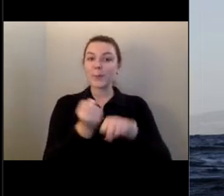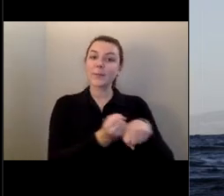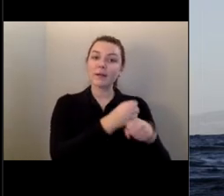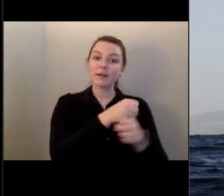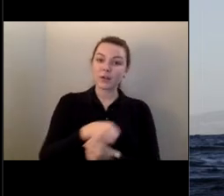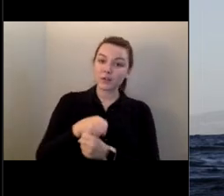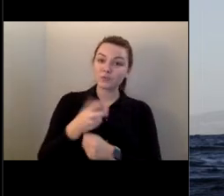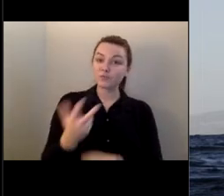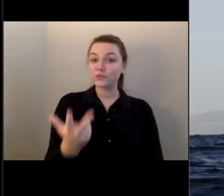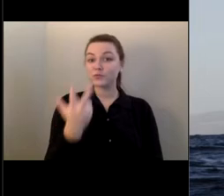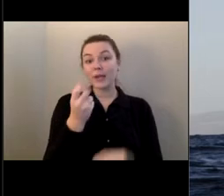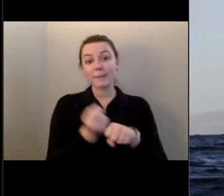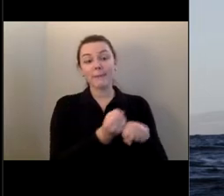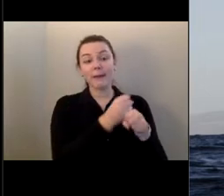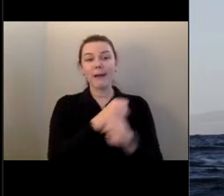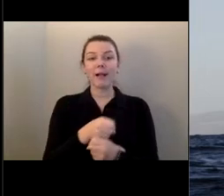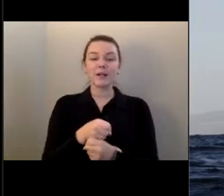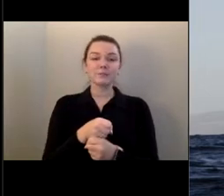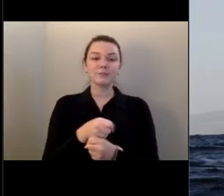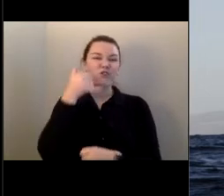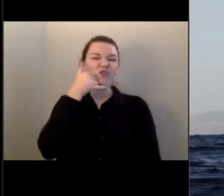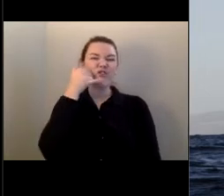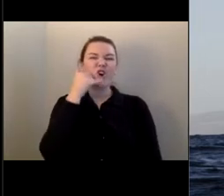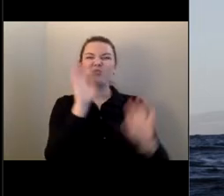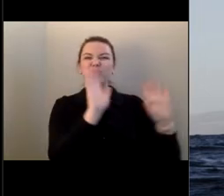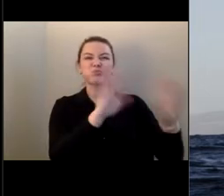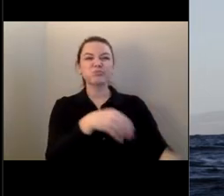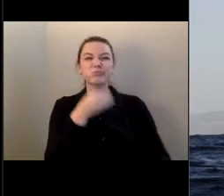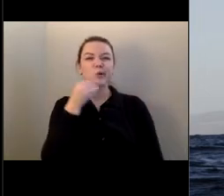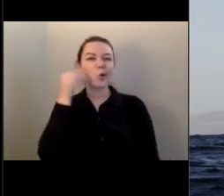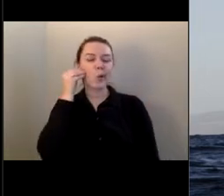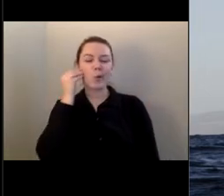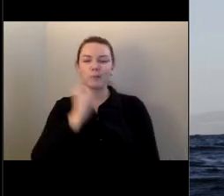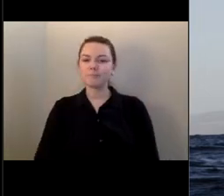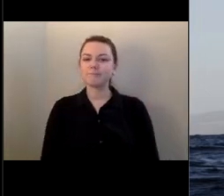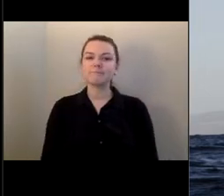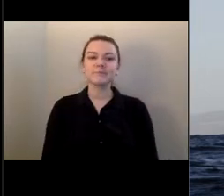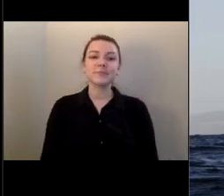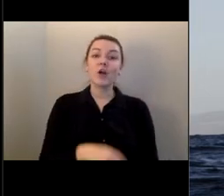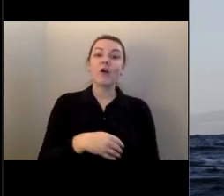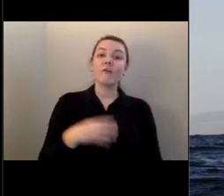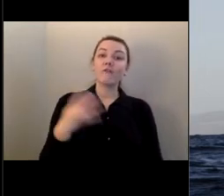Leave your phone at home 14 on the right